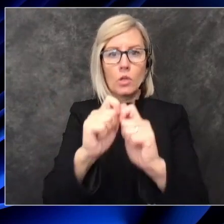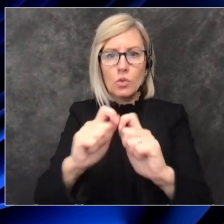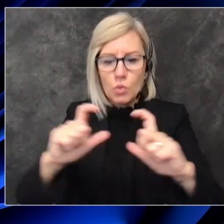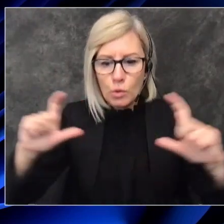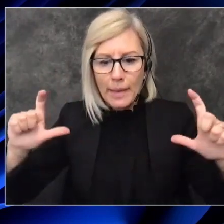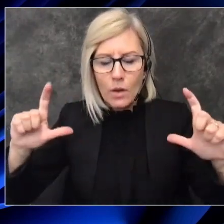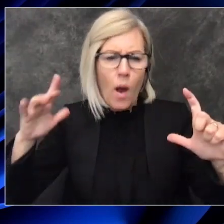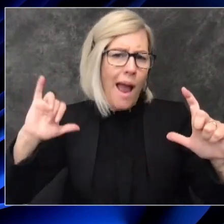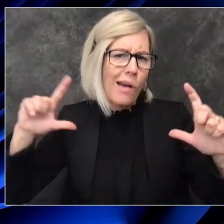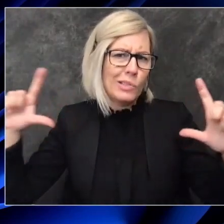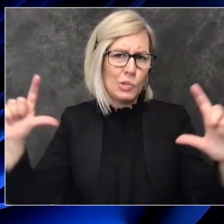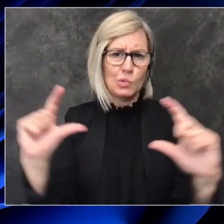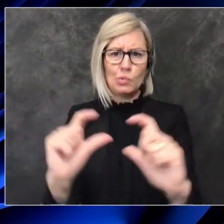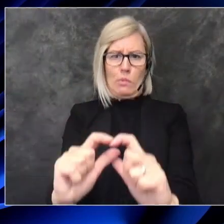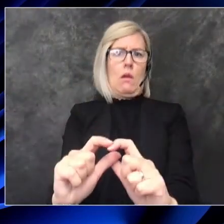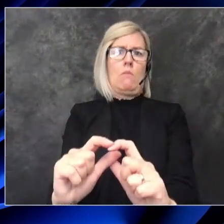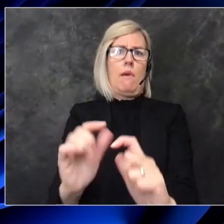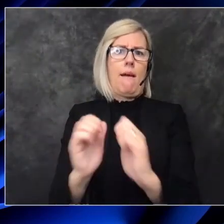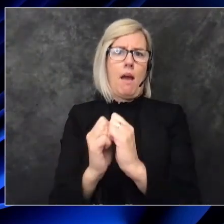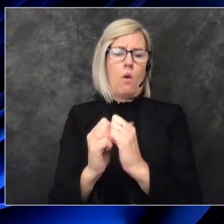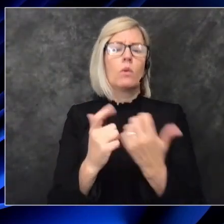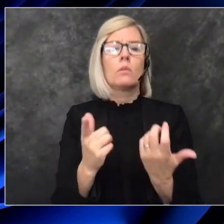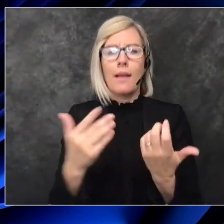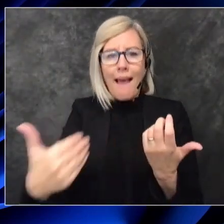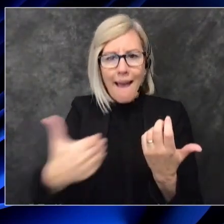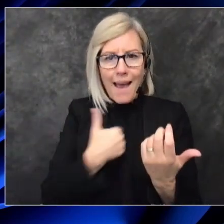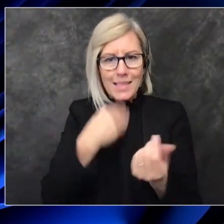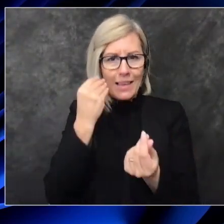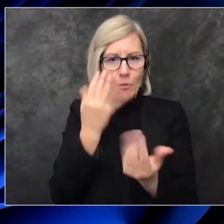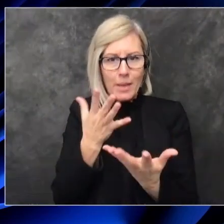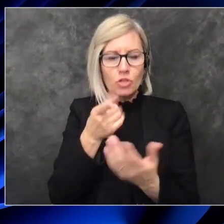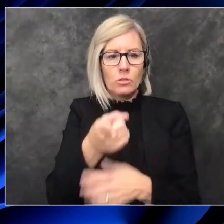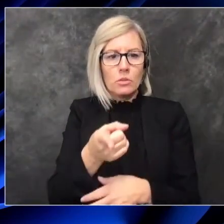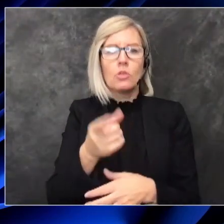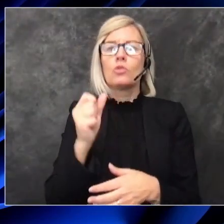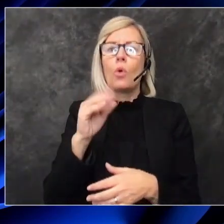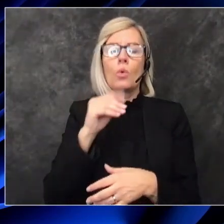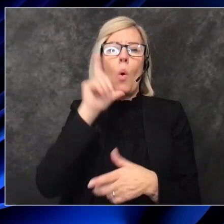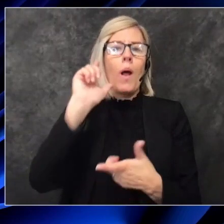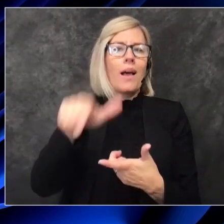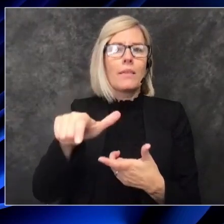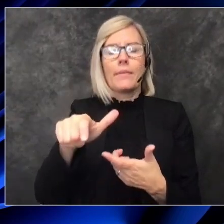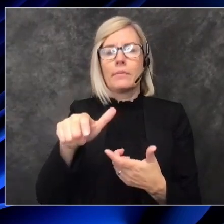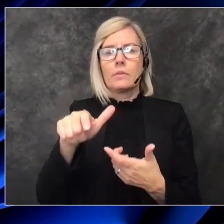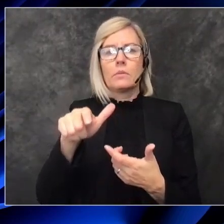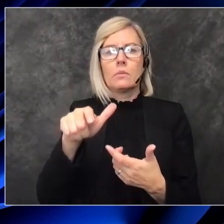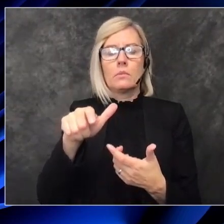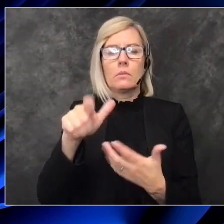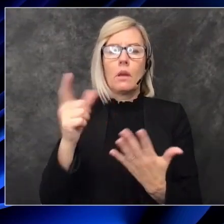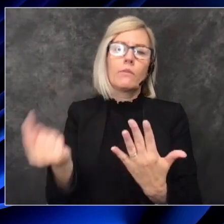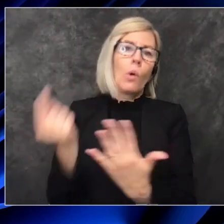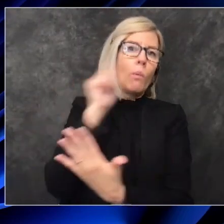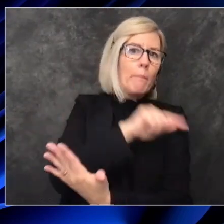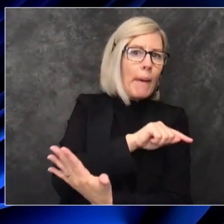You know, we've got the information so that you don't necessarily need to go back and refer to a manual.